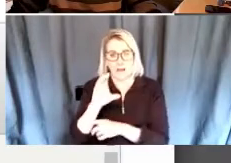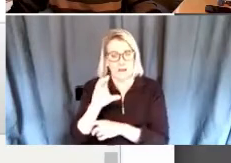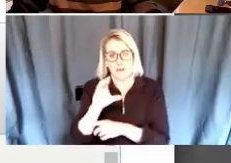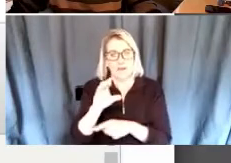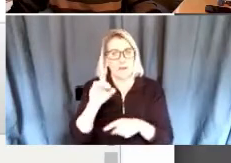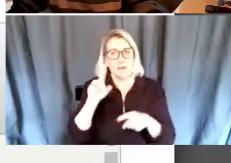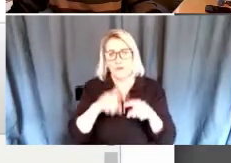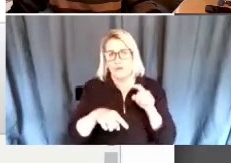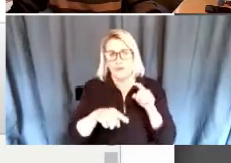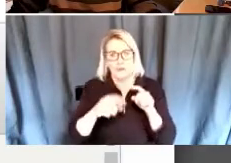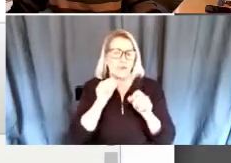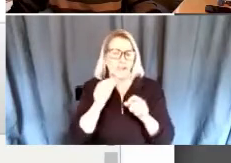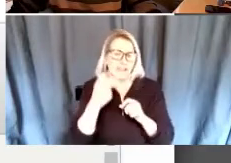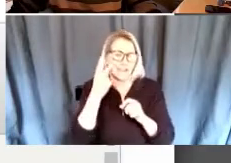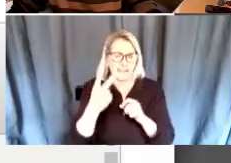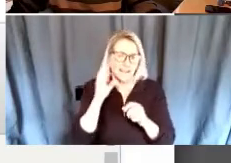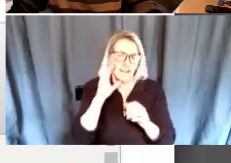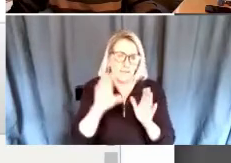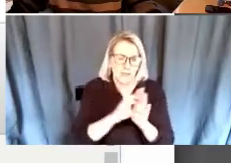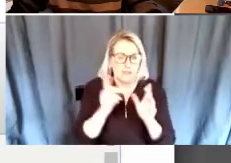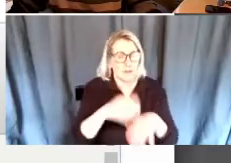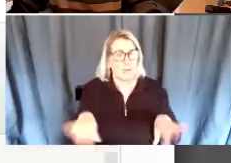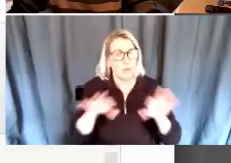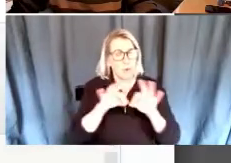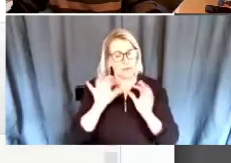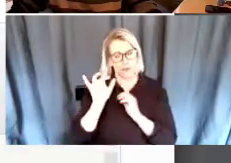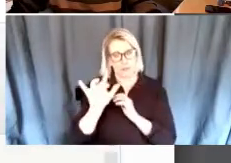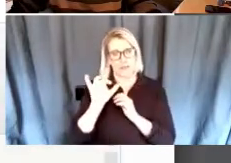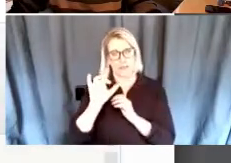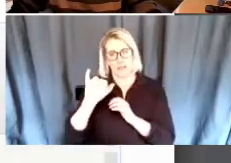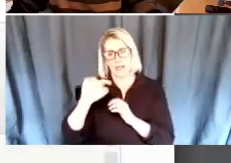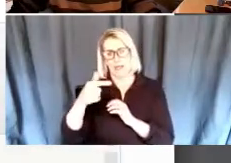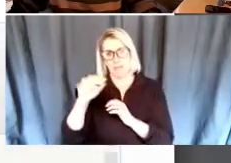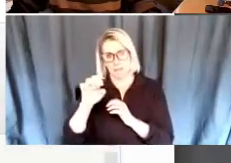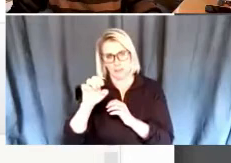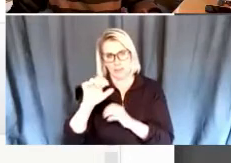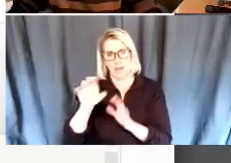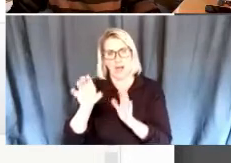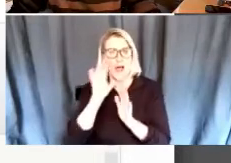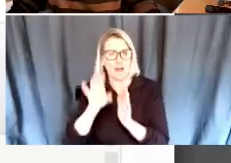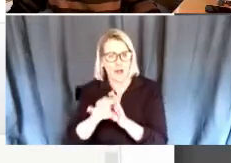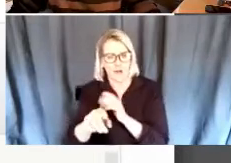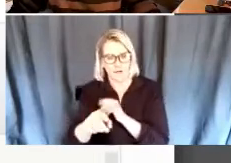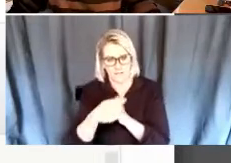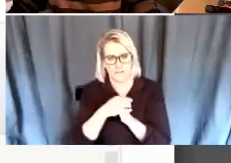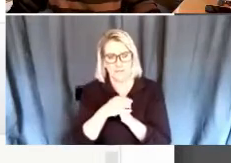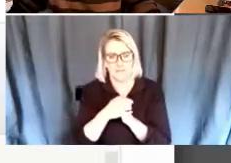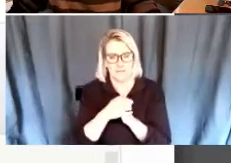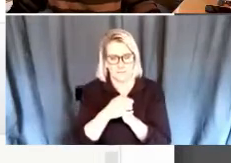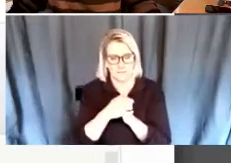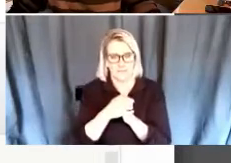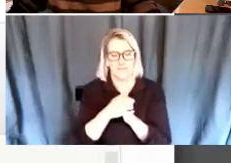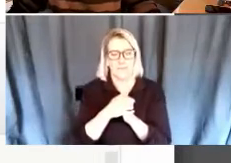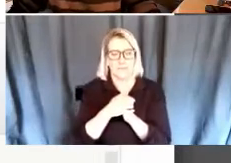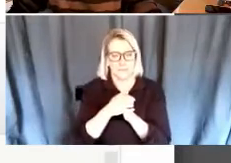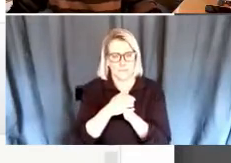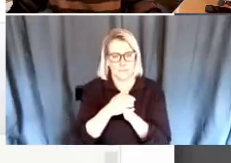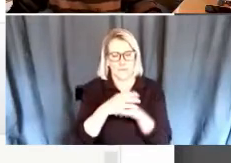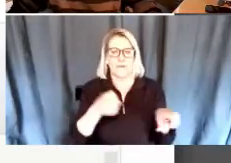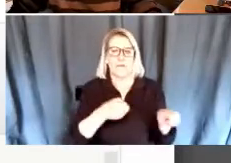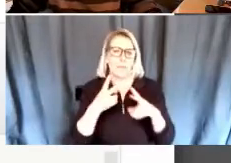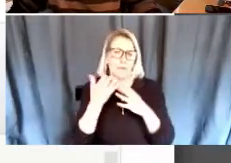14:30:54 so it is important that you click the image icon and upload there the process